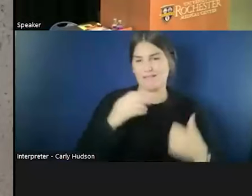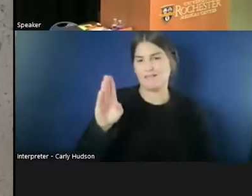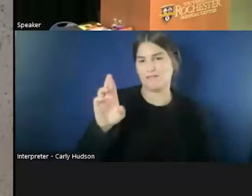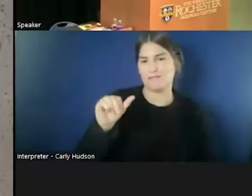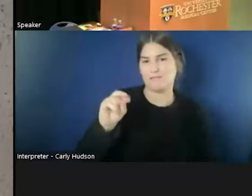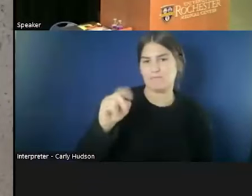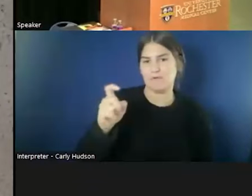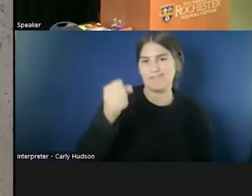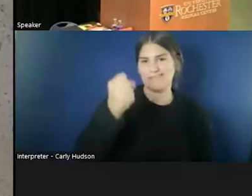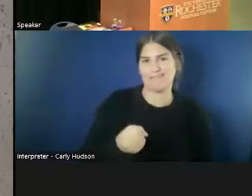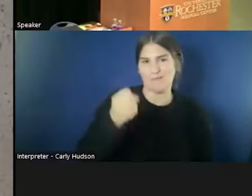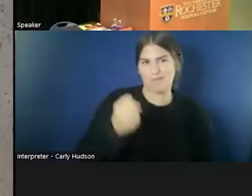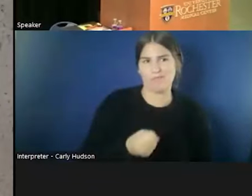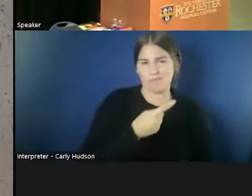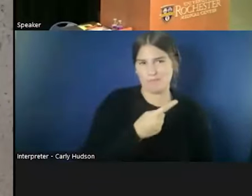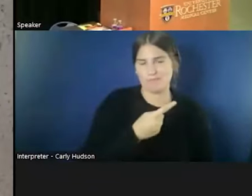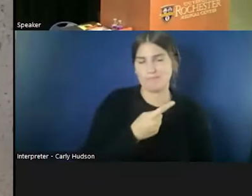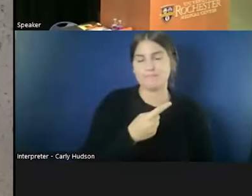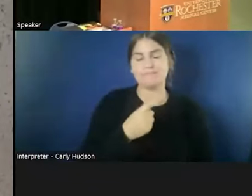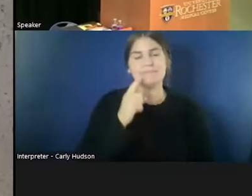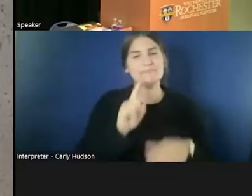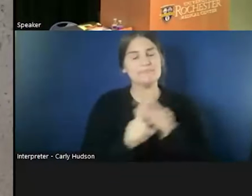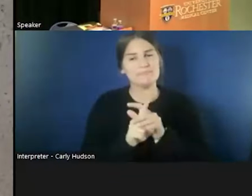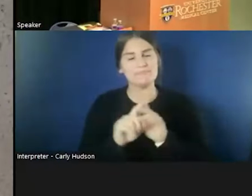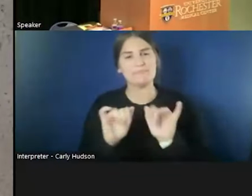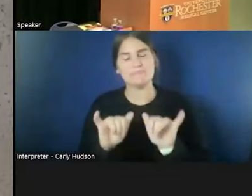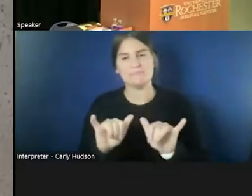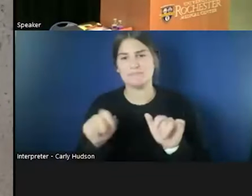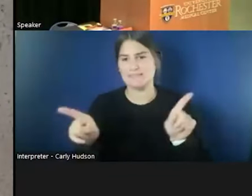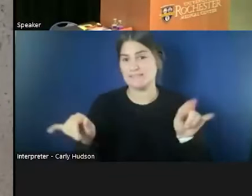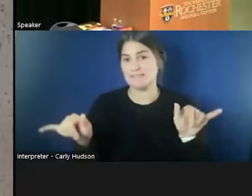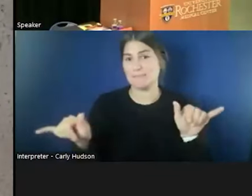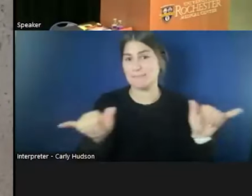thing that struck out or stuck out to me is that the similarities were there the neighborhood that